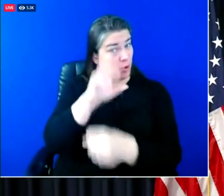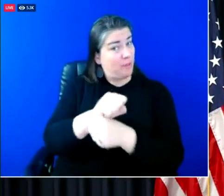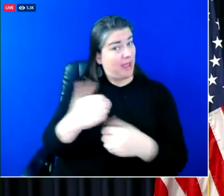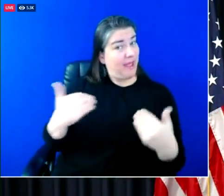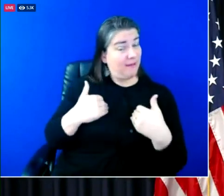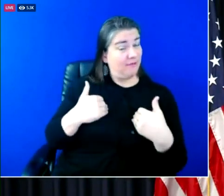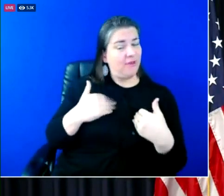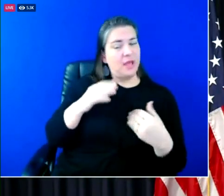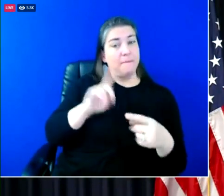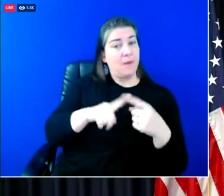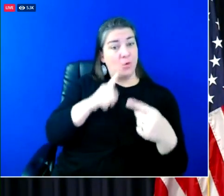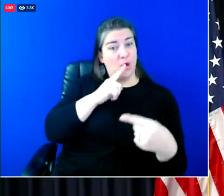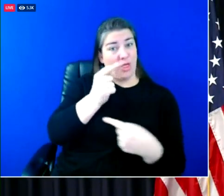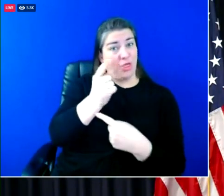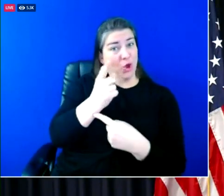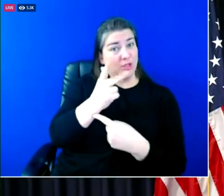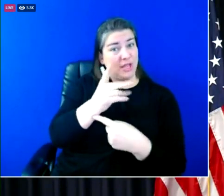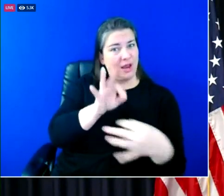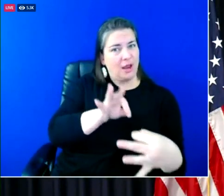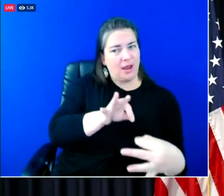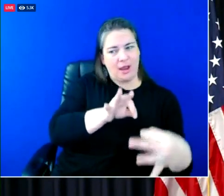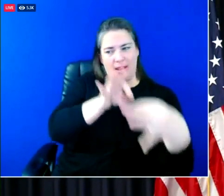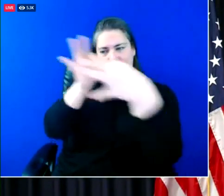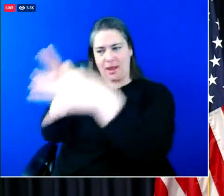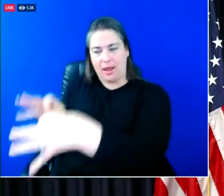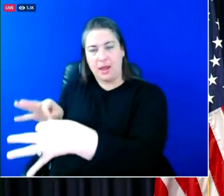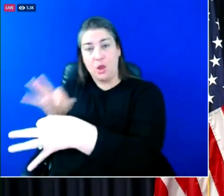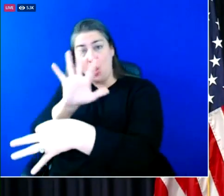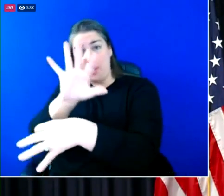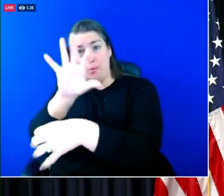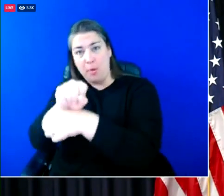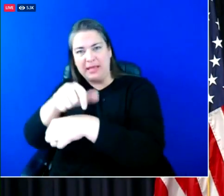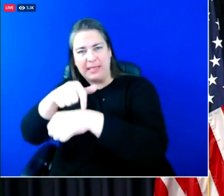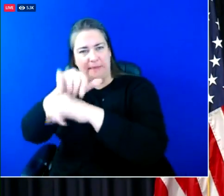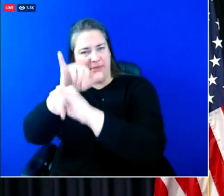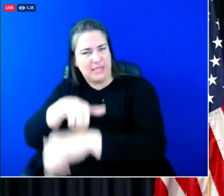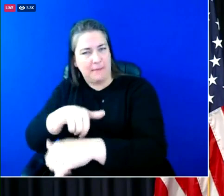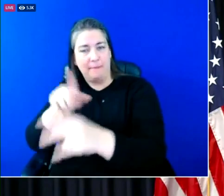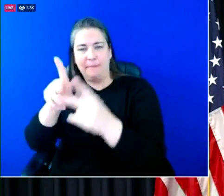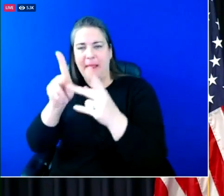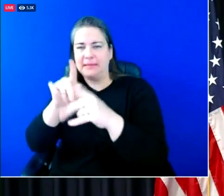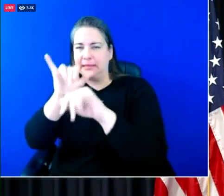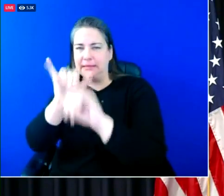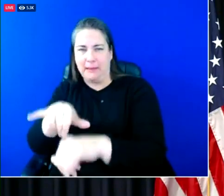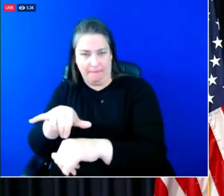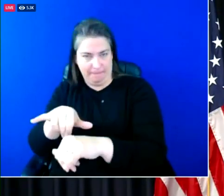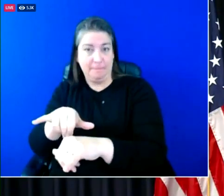same time and at the same location. So over the coming weeks and afterwards,